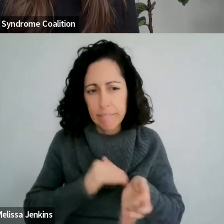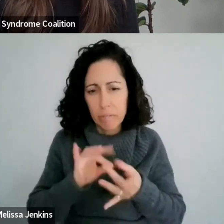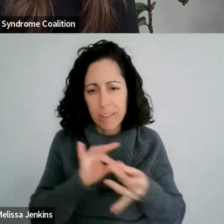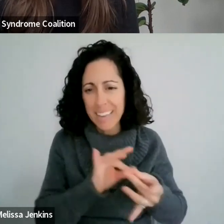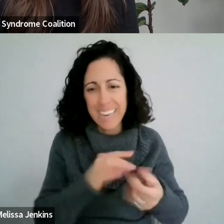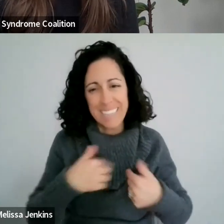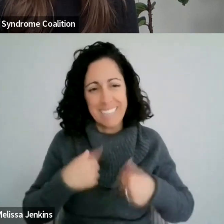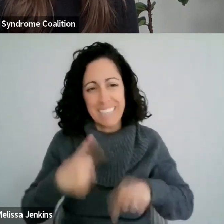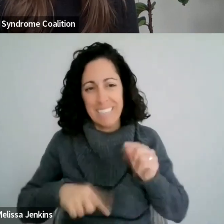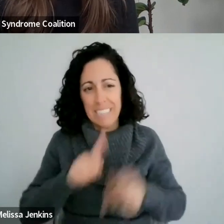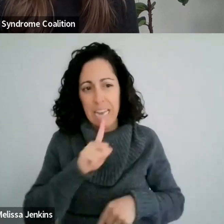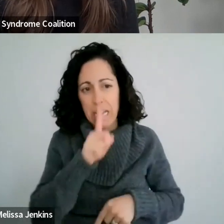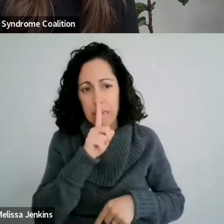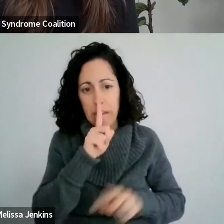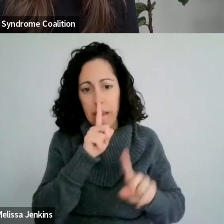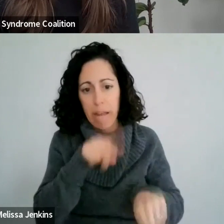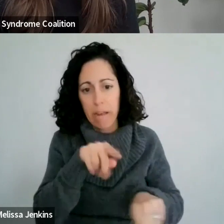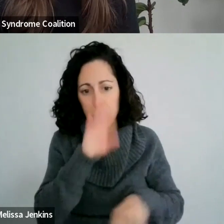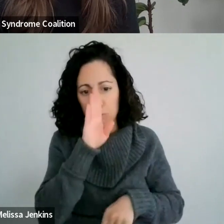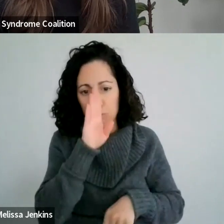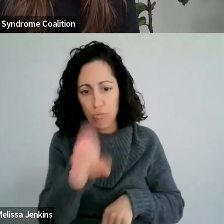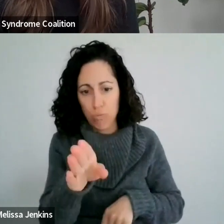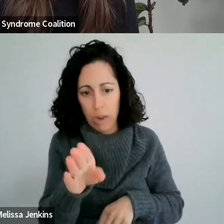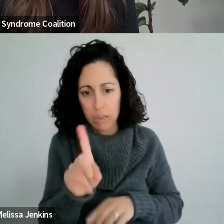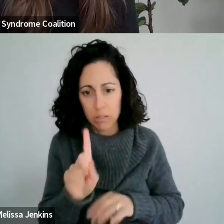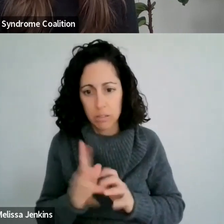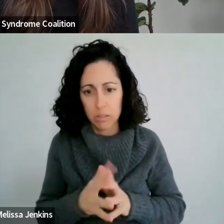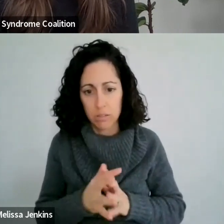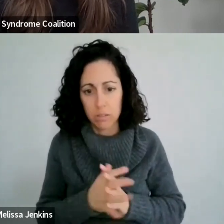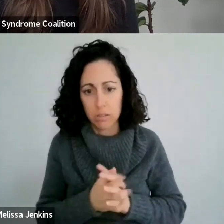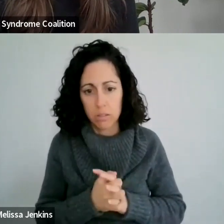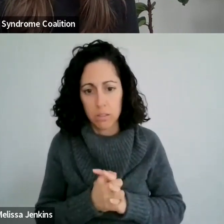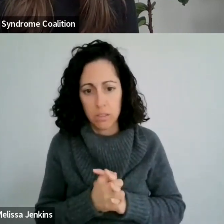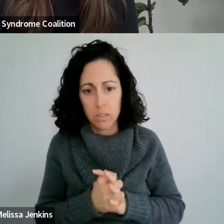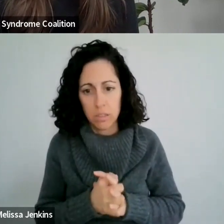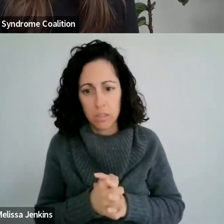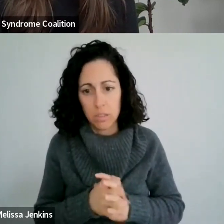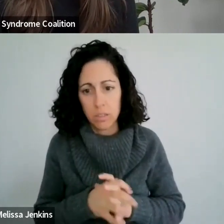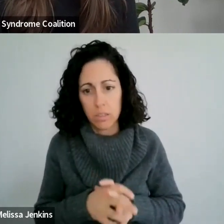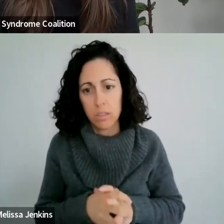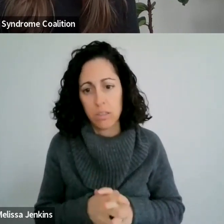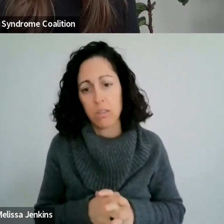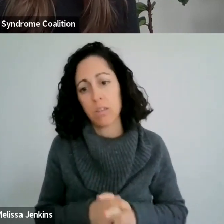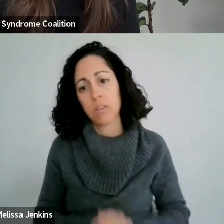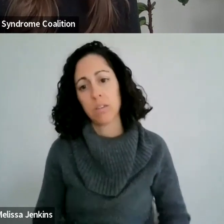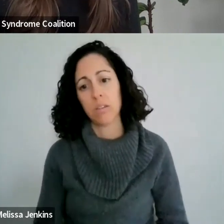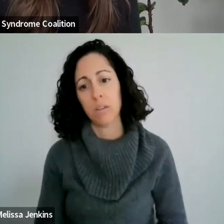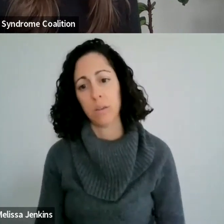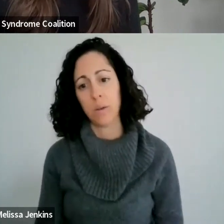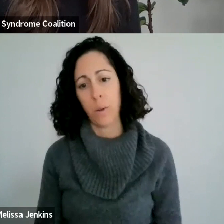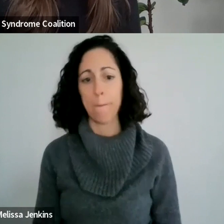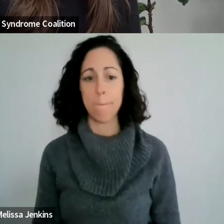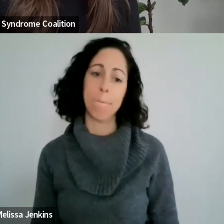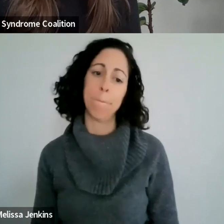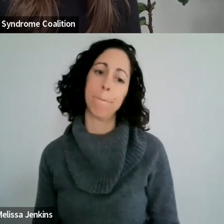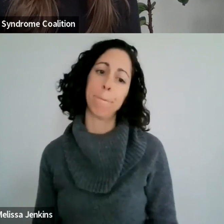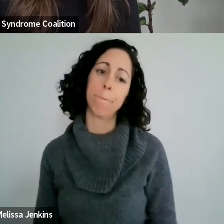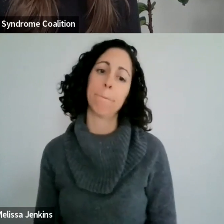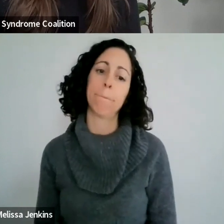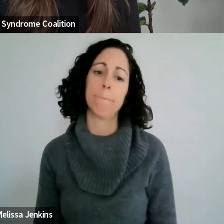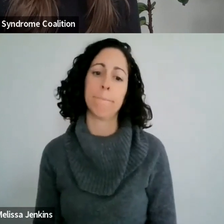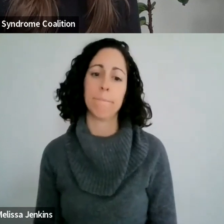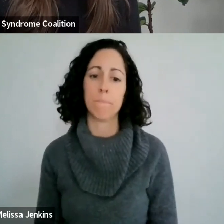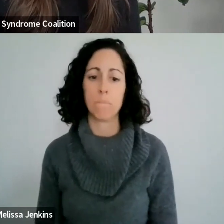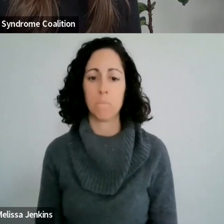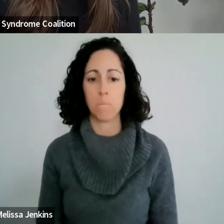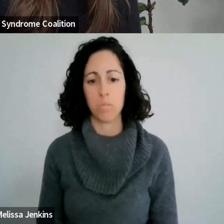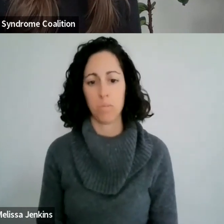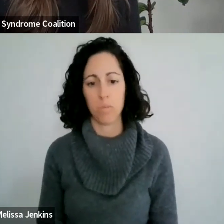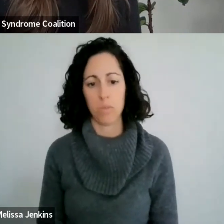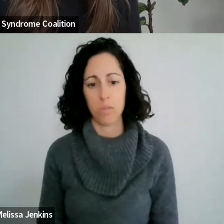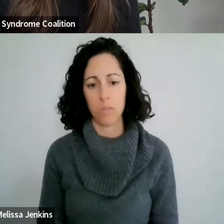I wish that was the case.